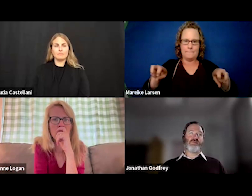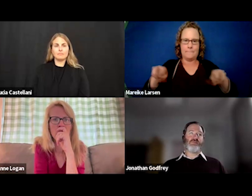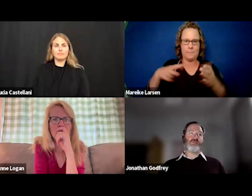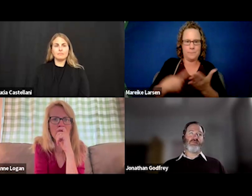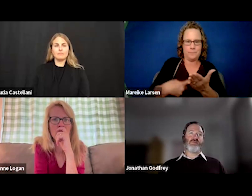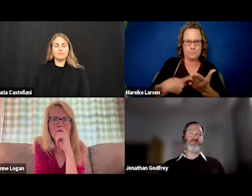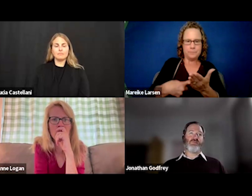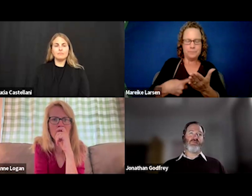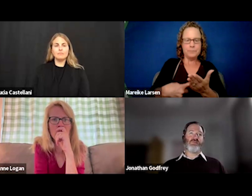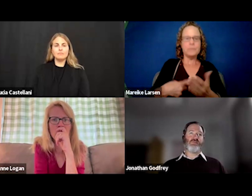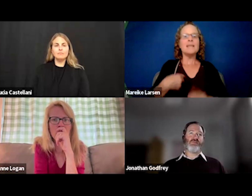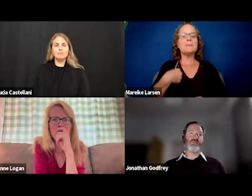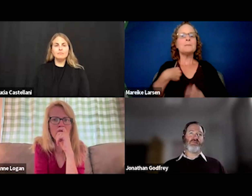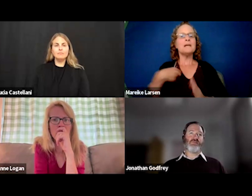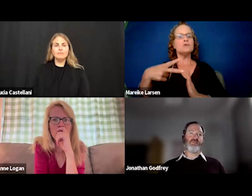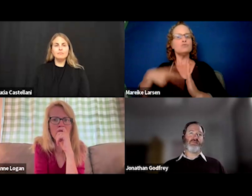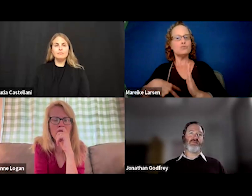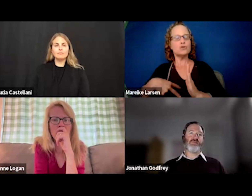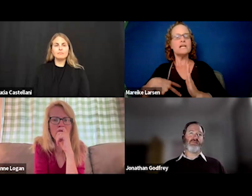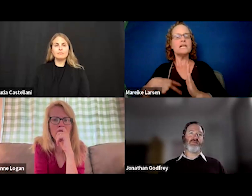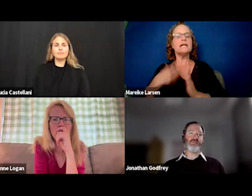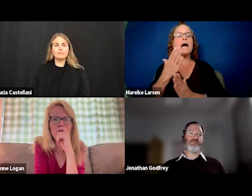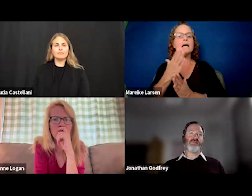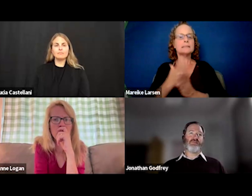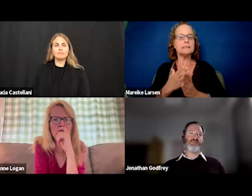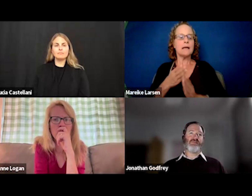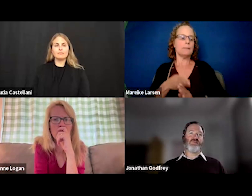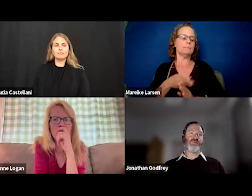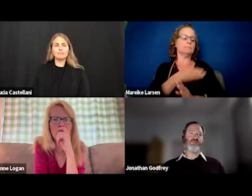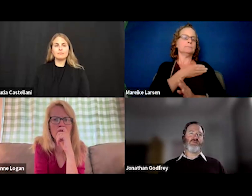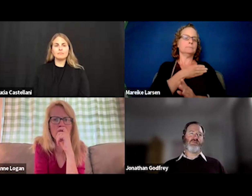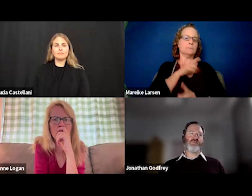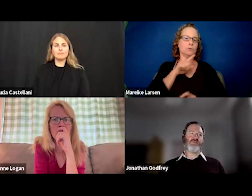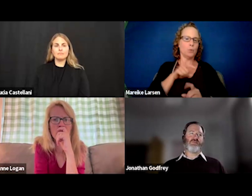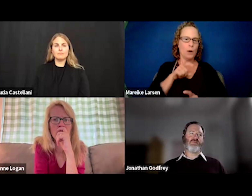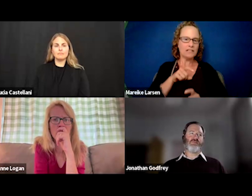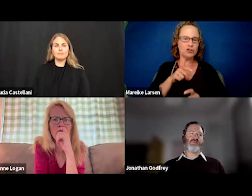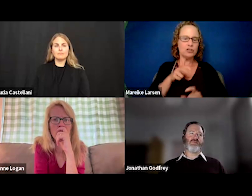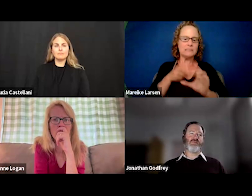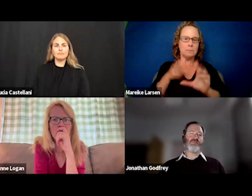that attendees posed ahead of time with our three panelists.